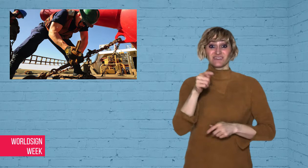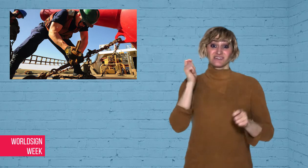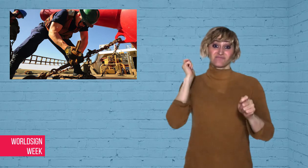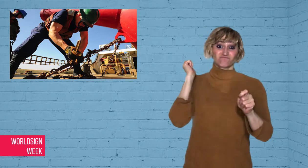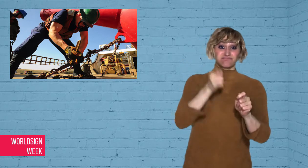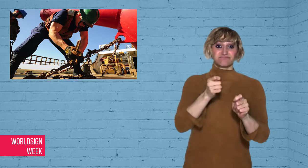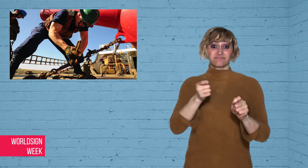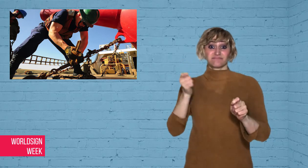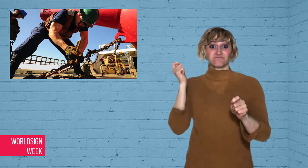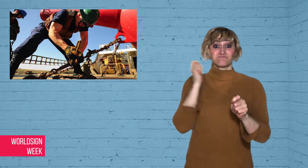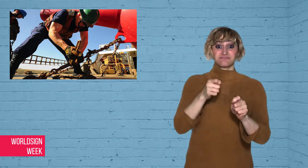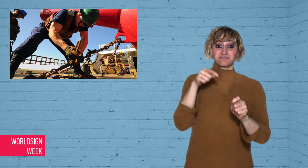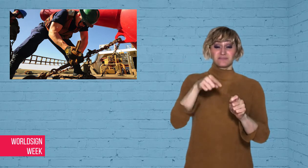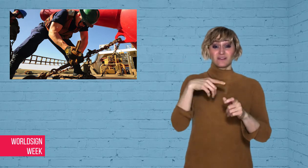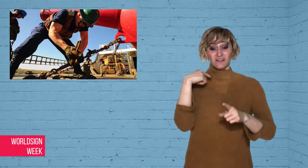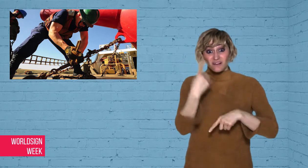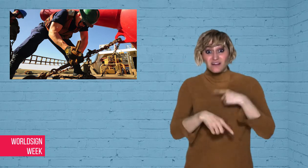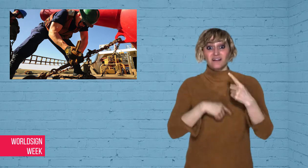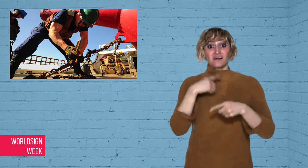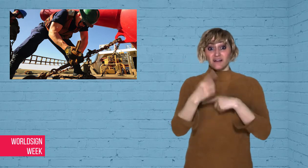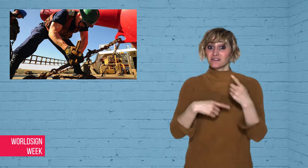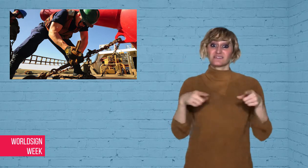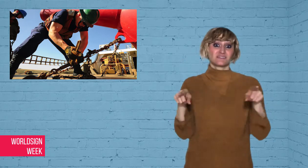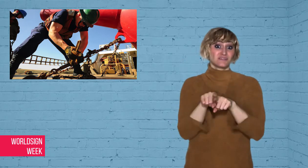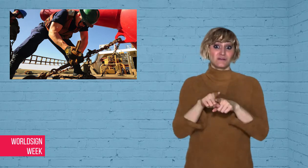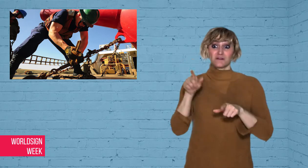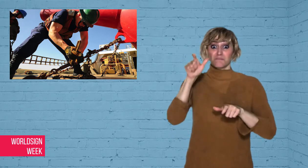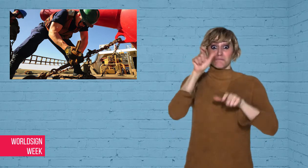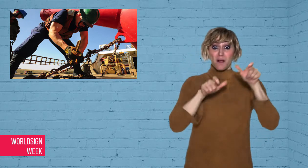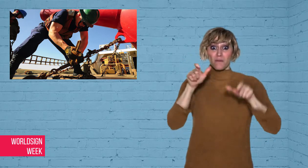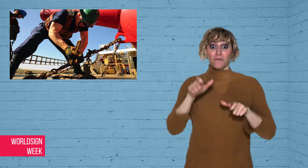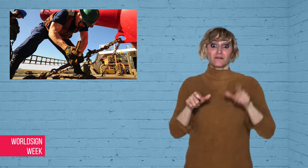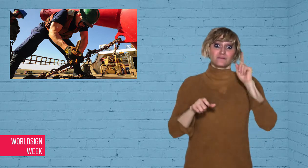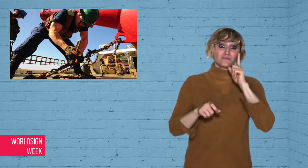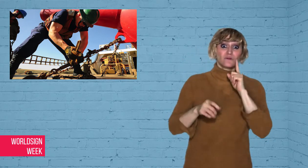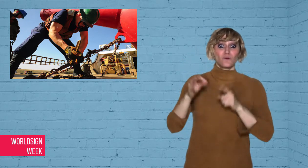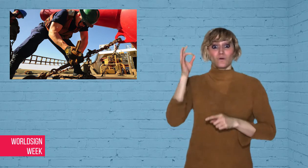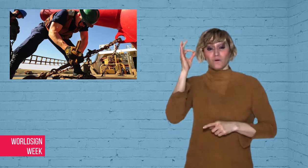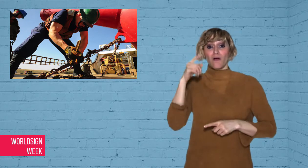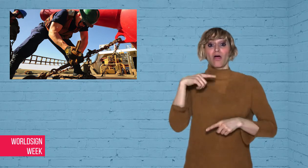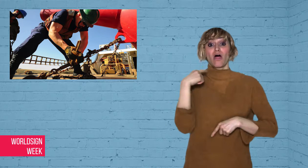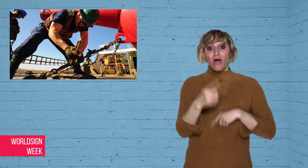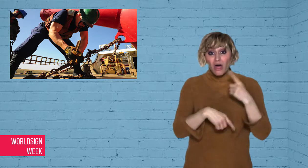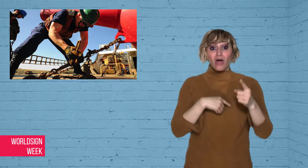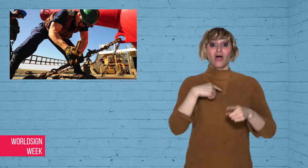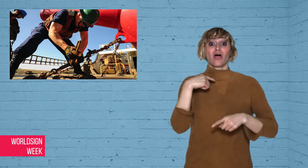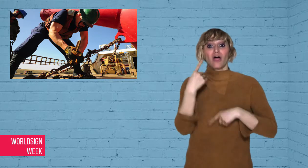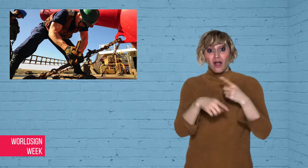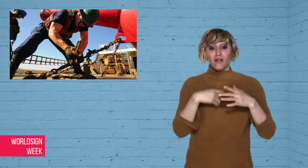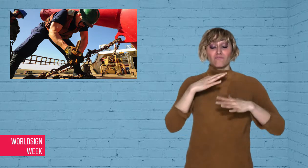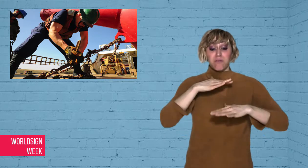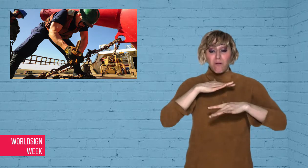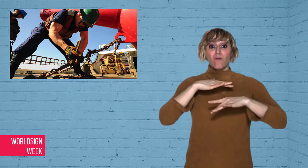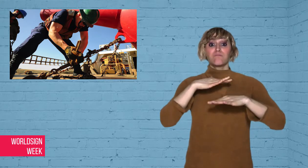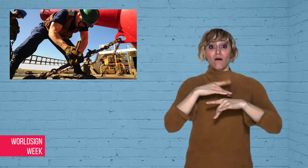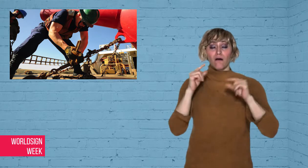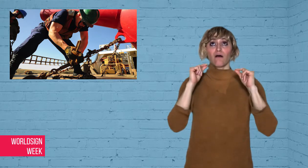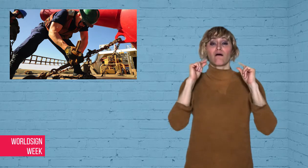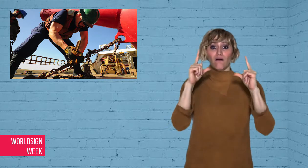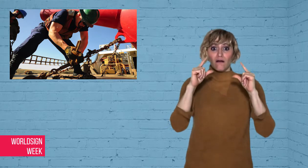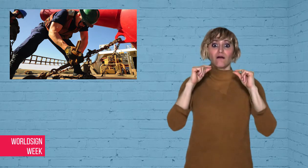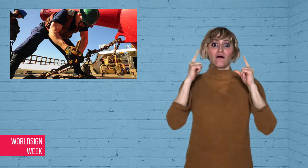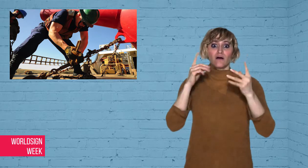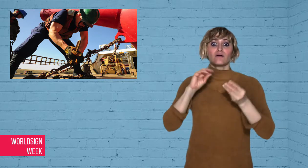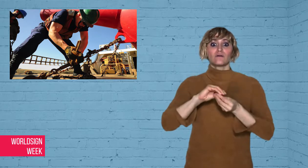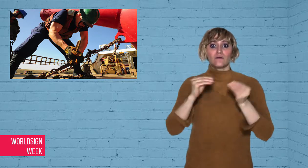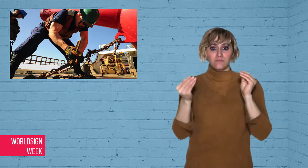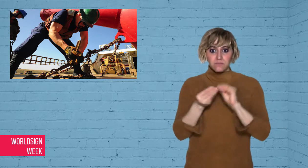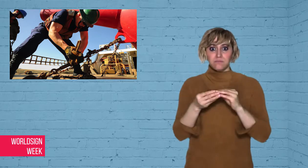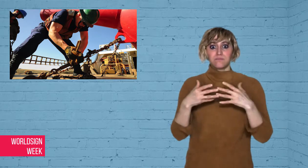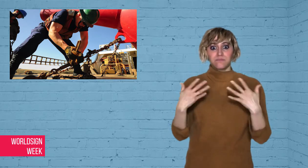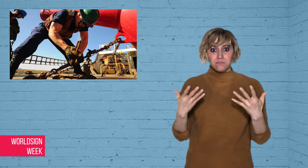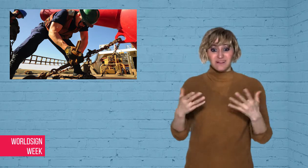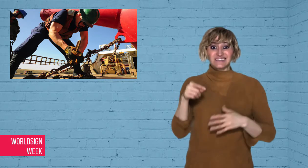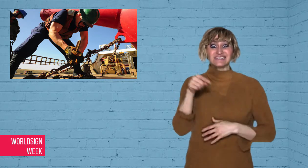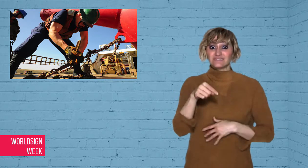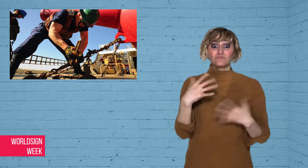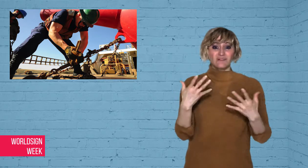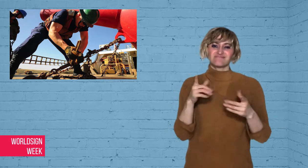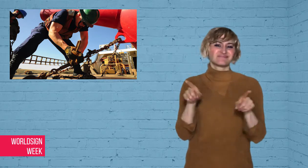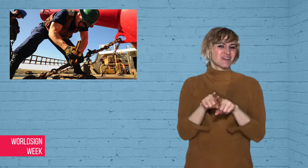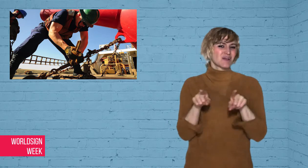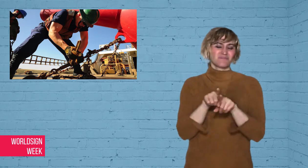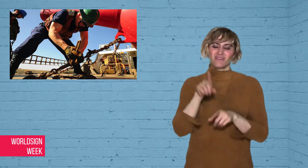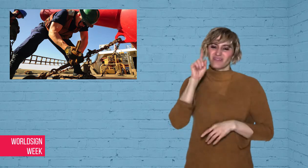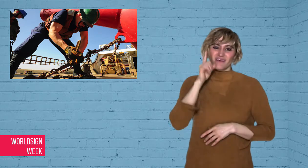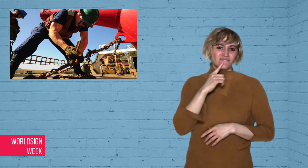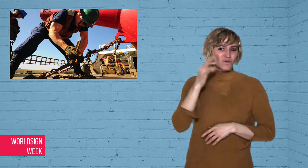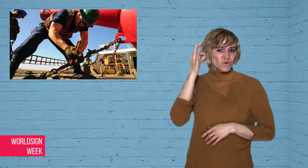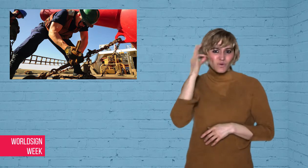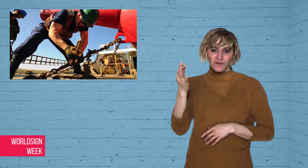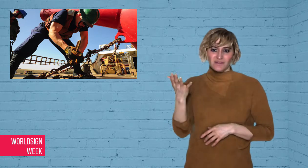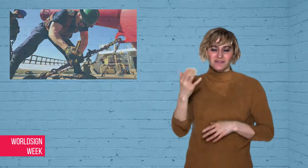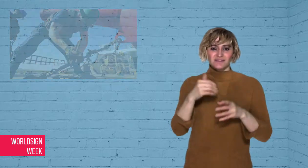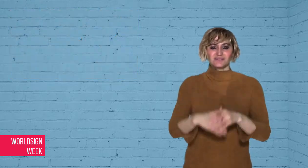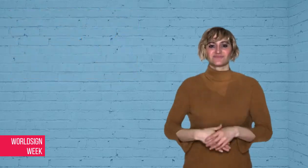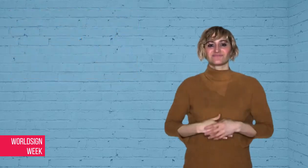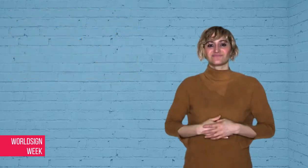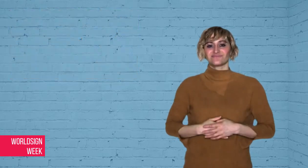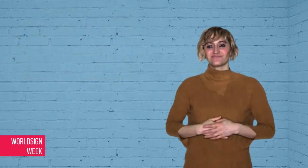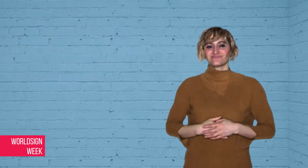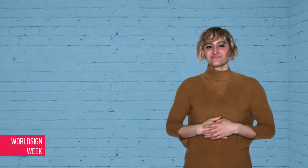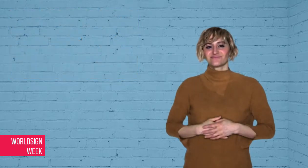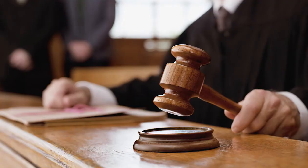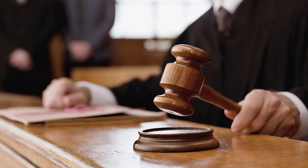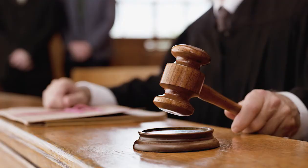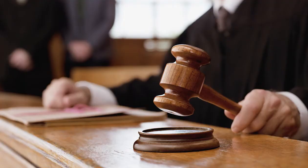both hearing and deaf people.